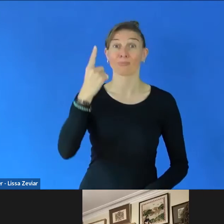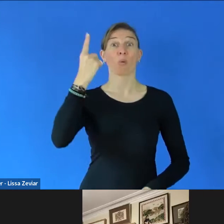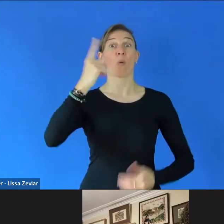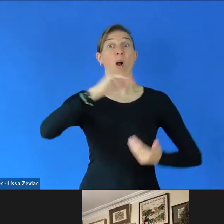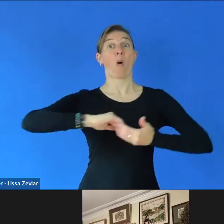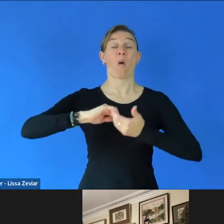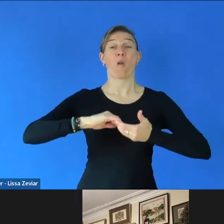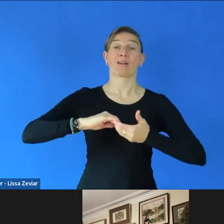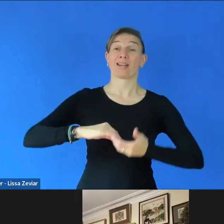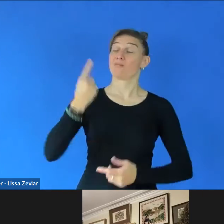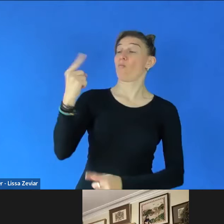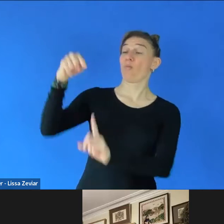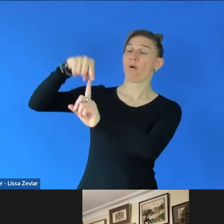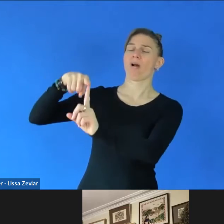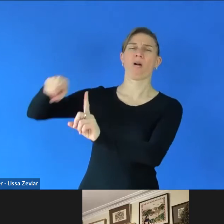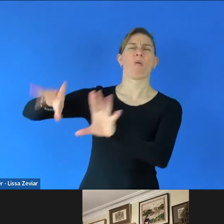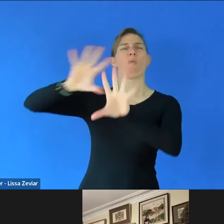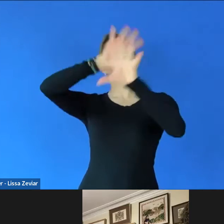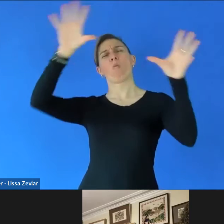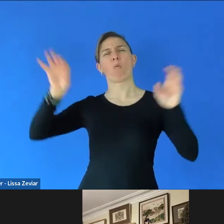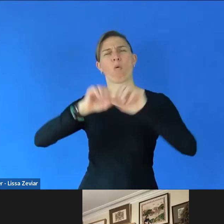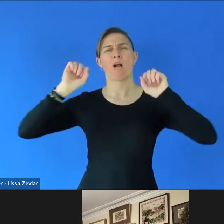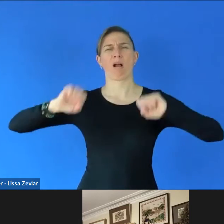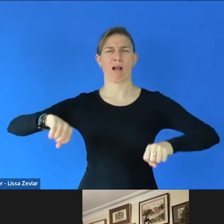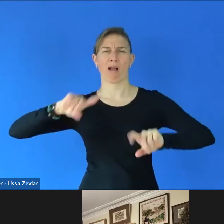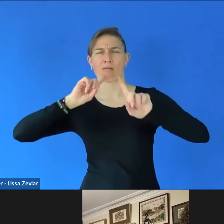So, we were very keen to work with consortia,